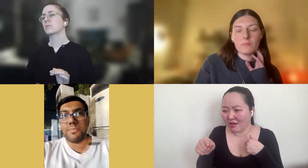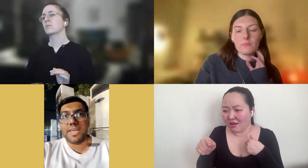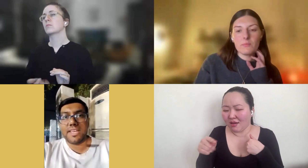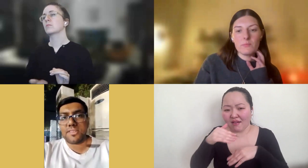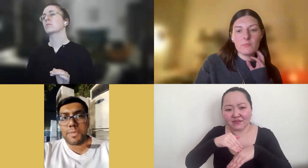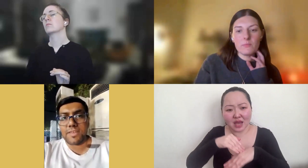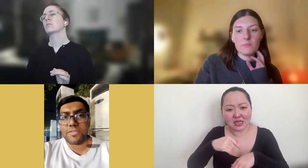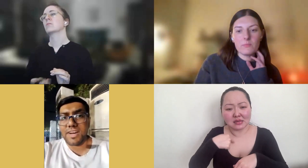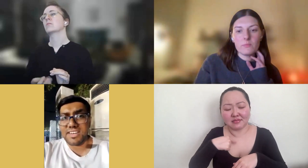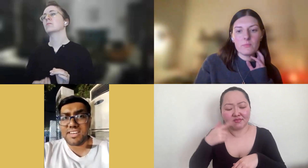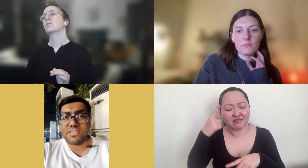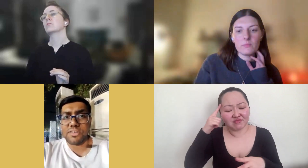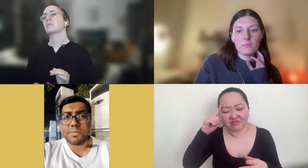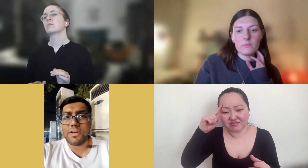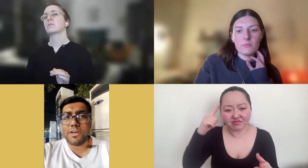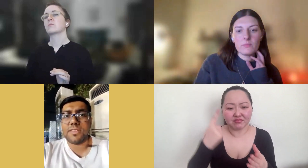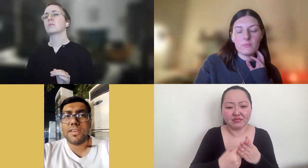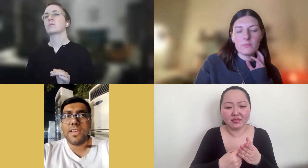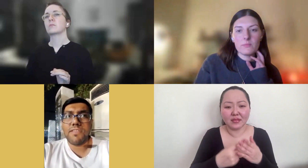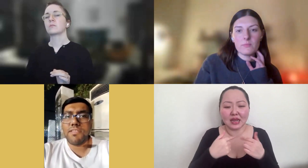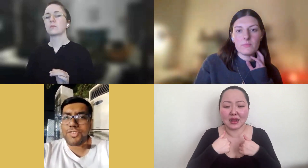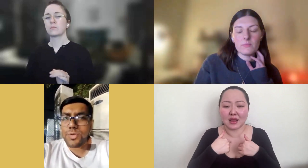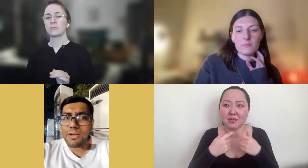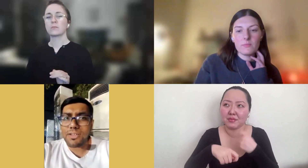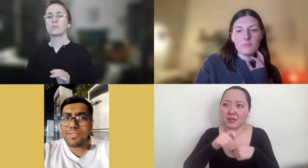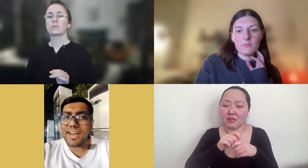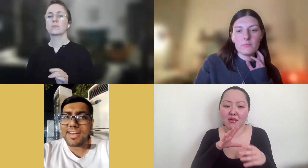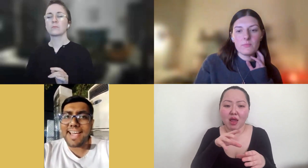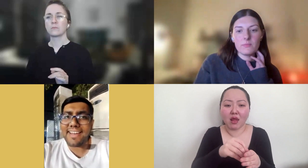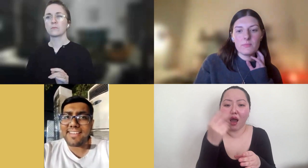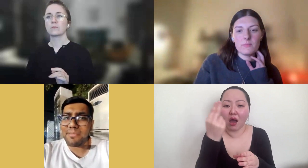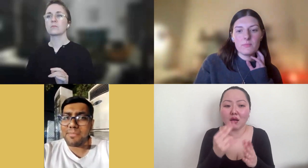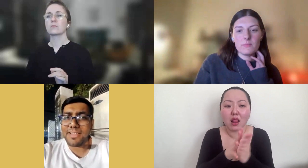pushed me into the space of art and culture is because we would shoot out of an art gallery